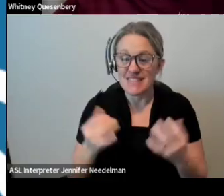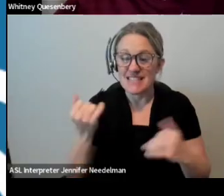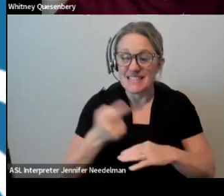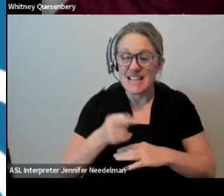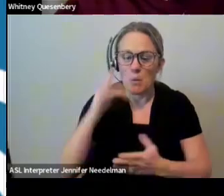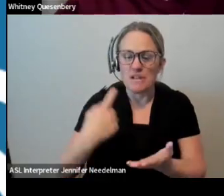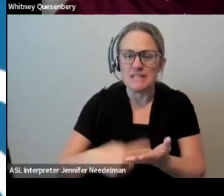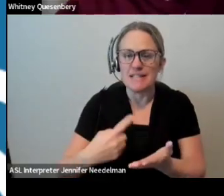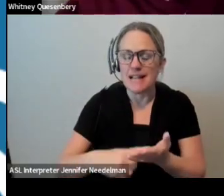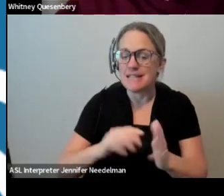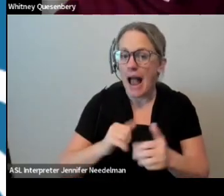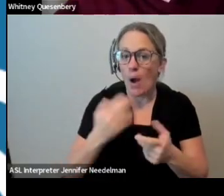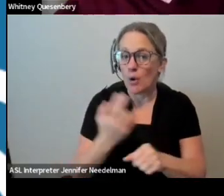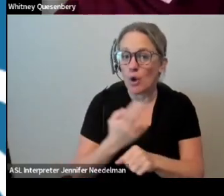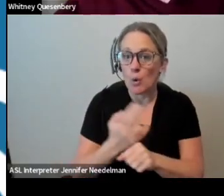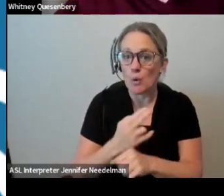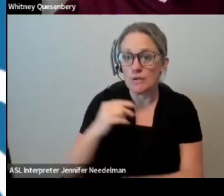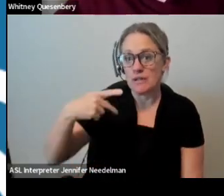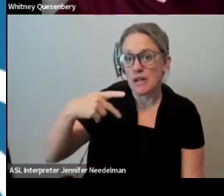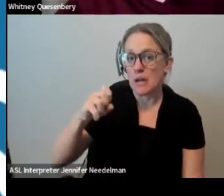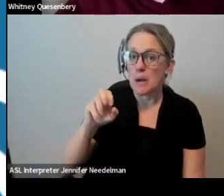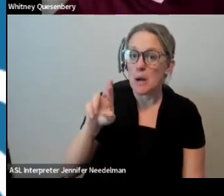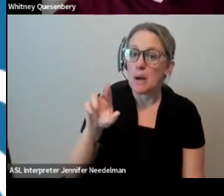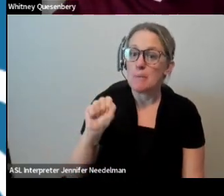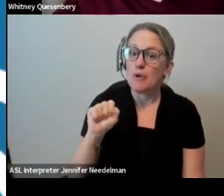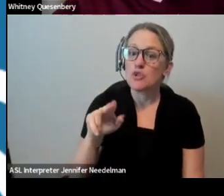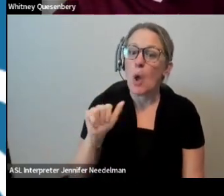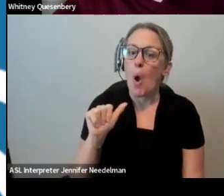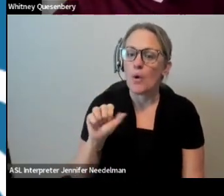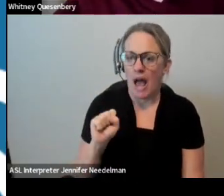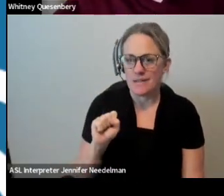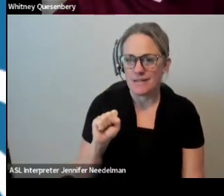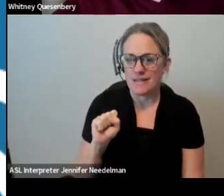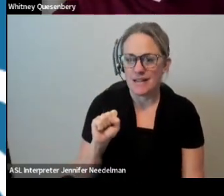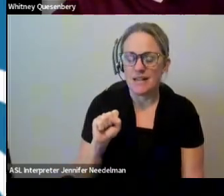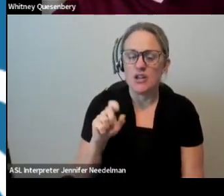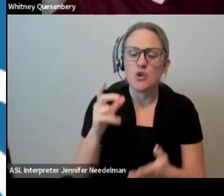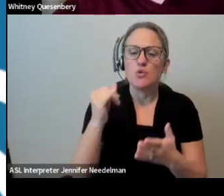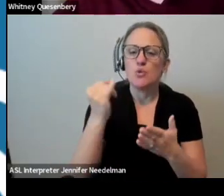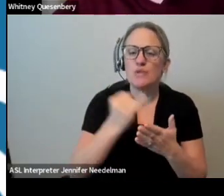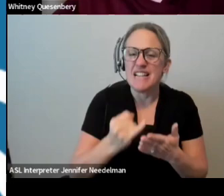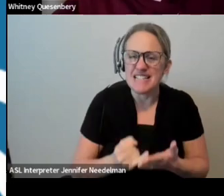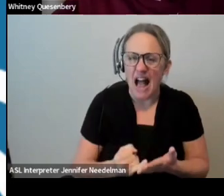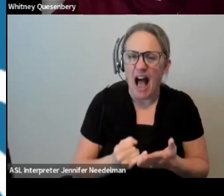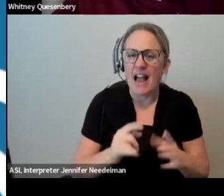to use personas, which is a user experience technique to design for differences.